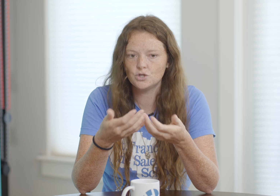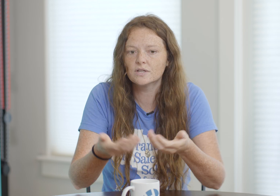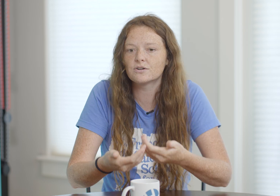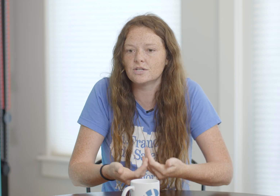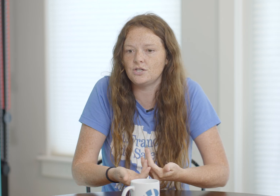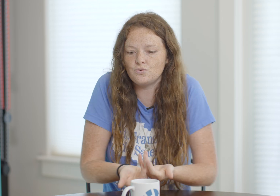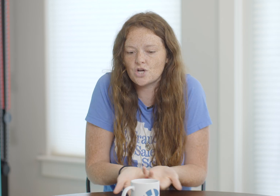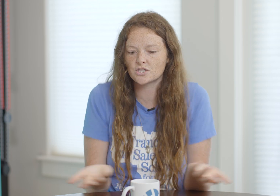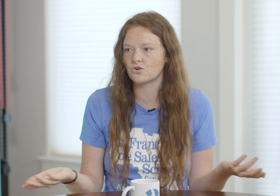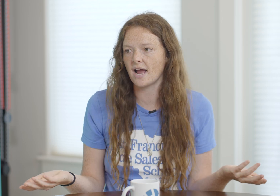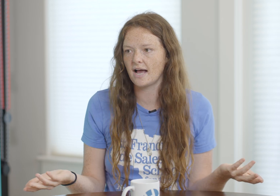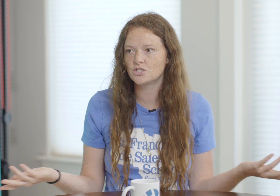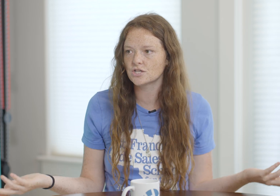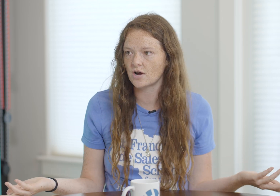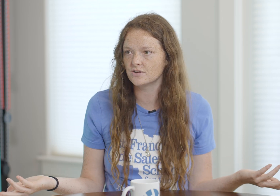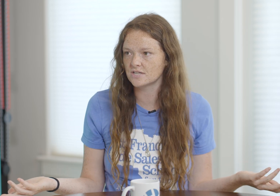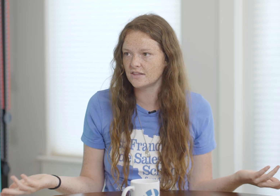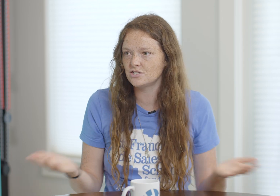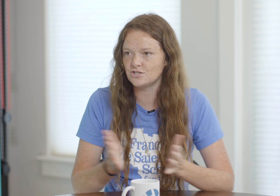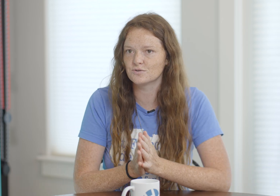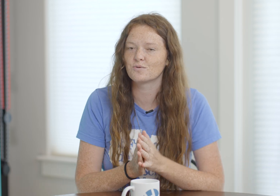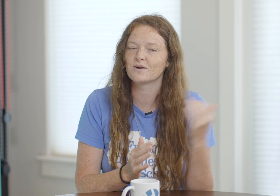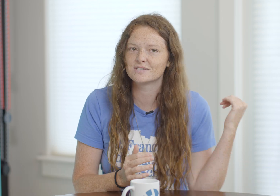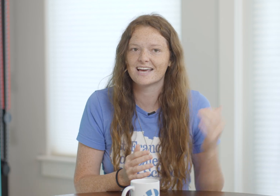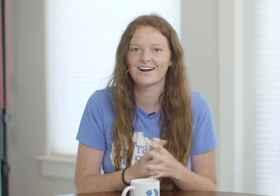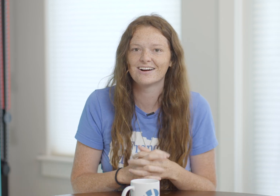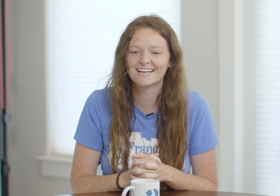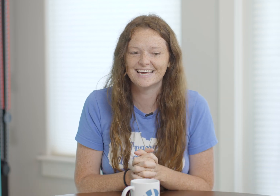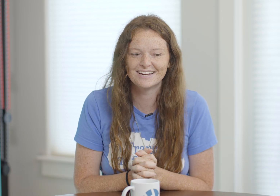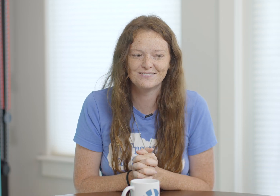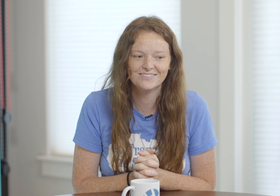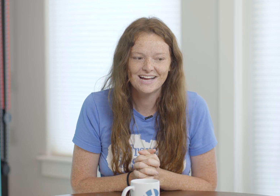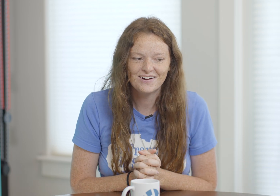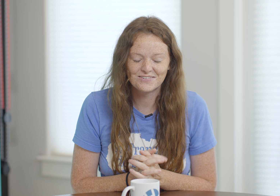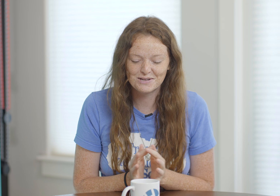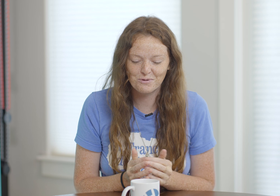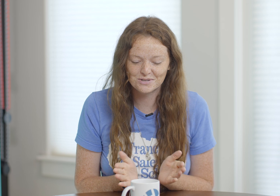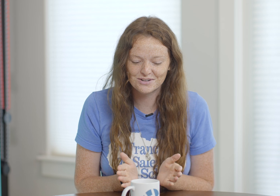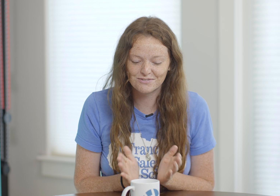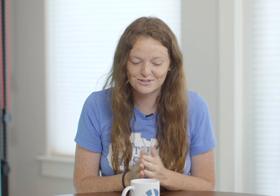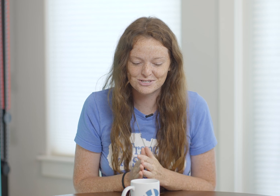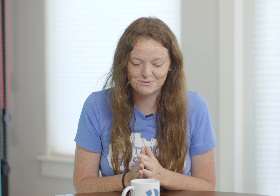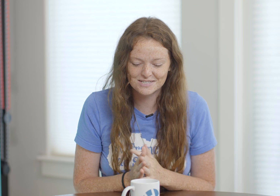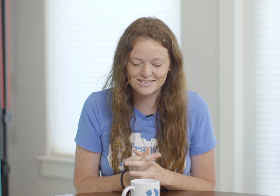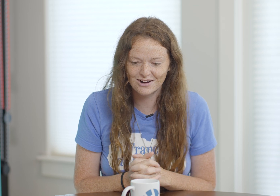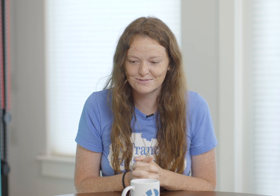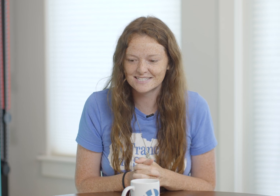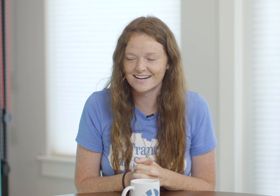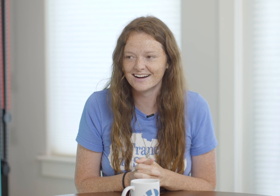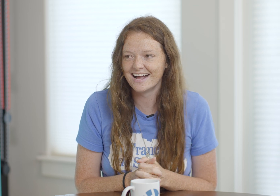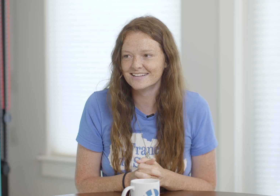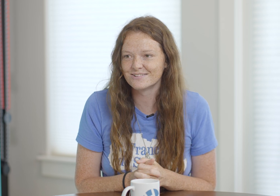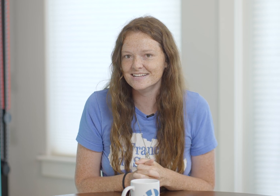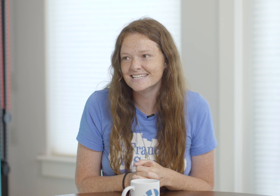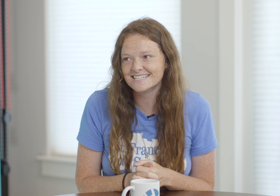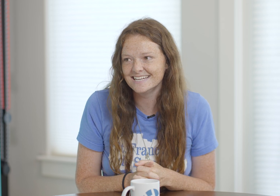You literally you just cry. I just cry. There's nothing to do. So when I was here, when we opened our first term this year, I was there. And so I did sneak in.